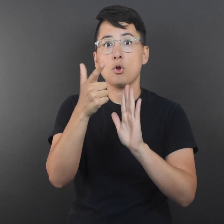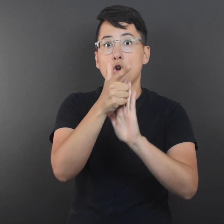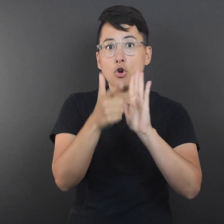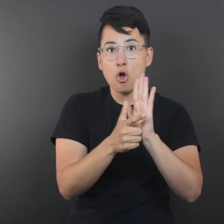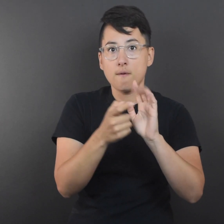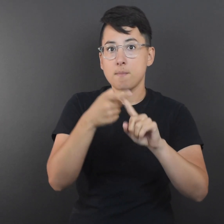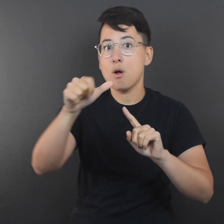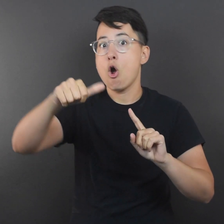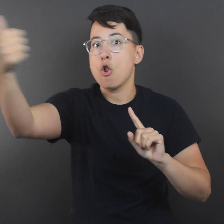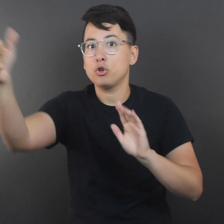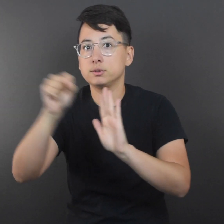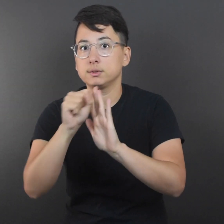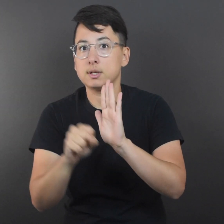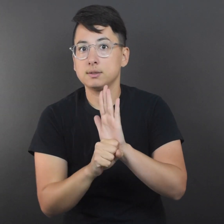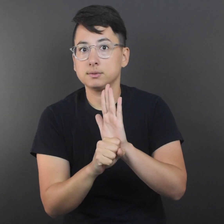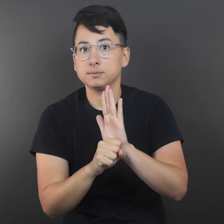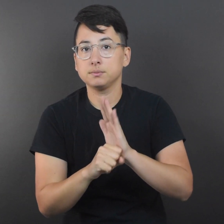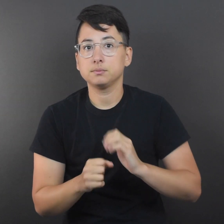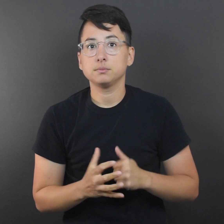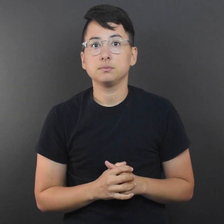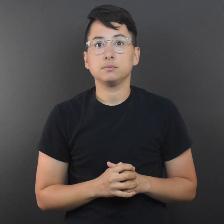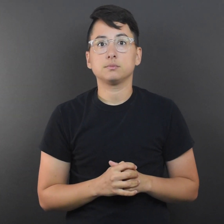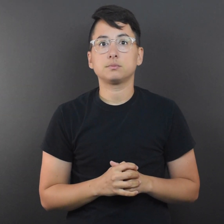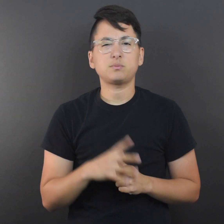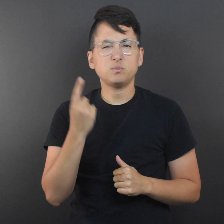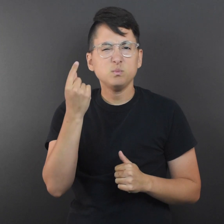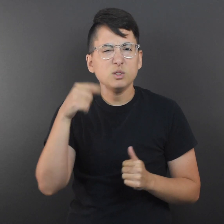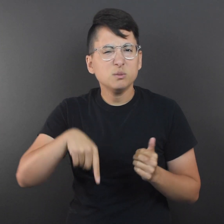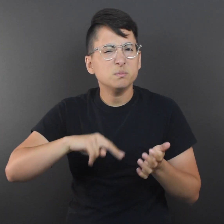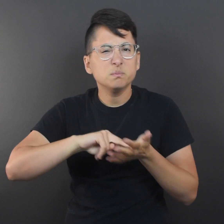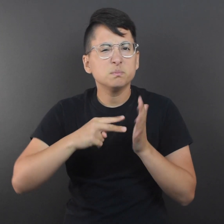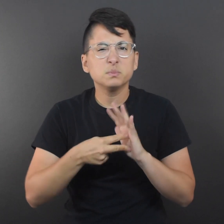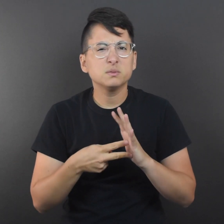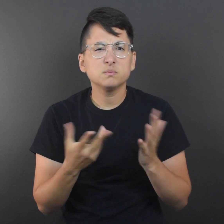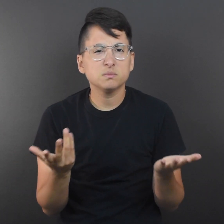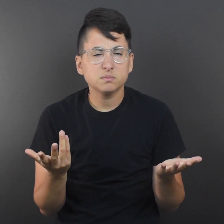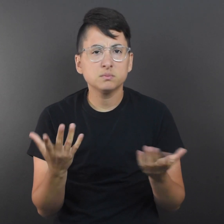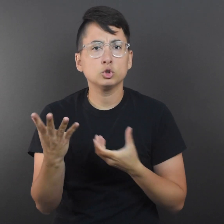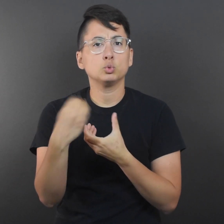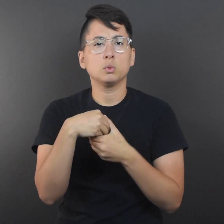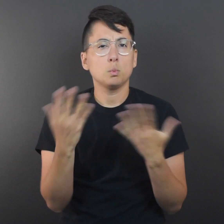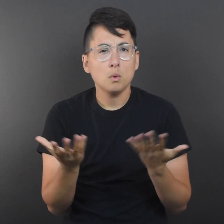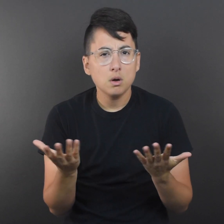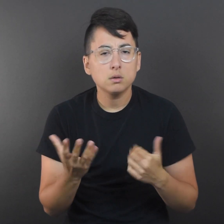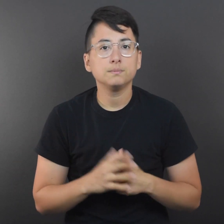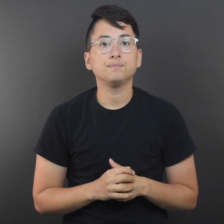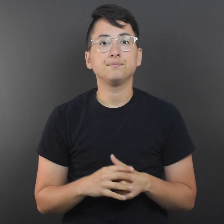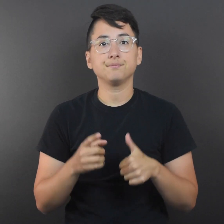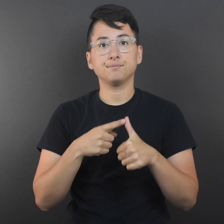The Executive Order: • Requires that state agencies use